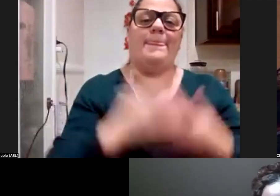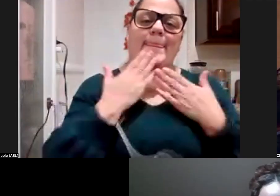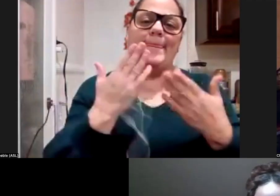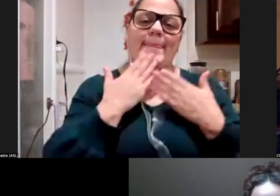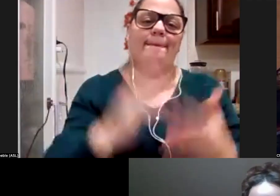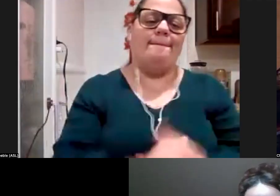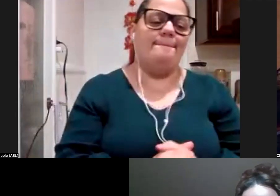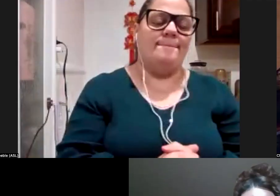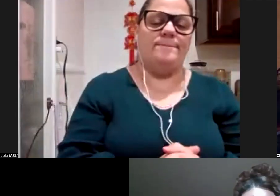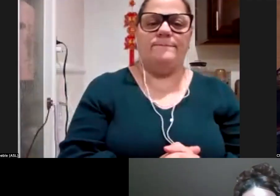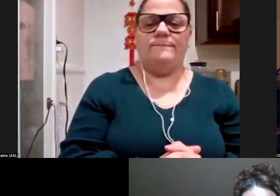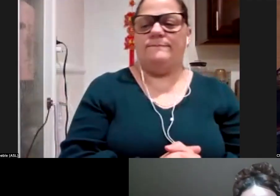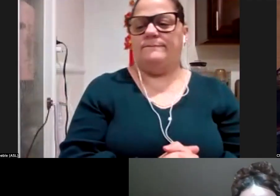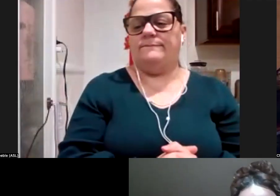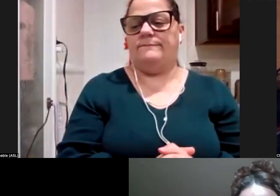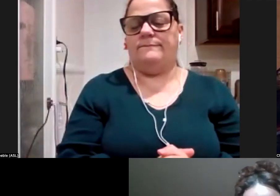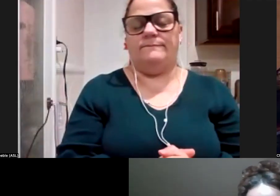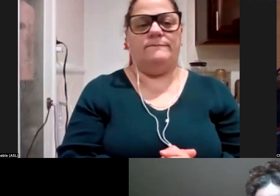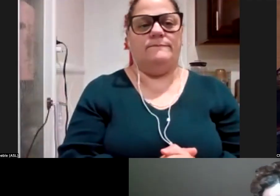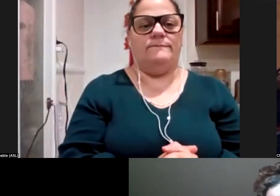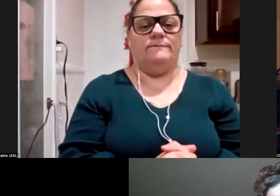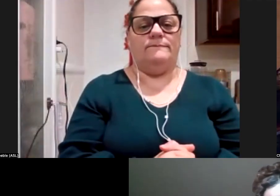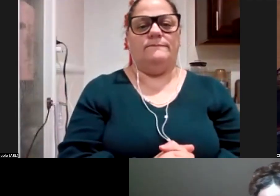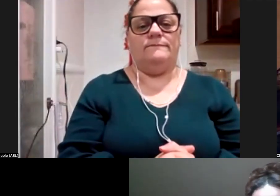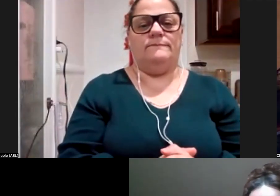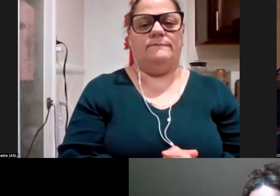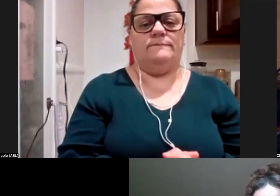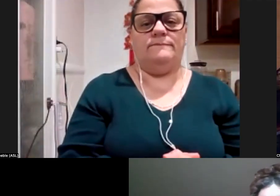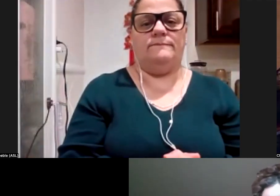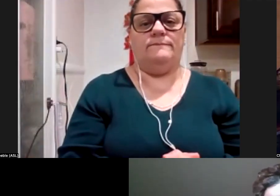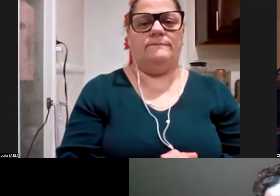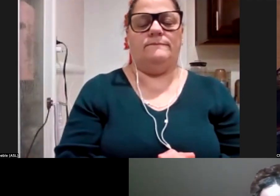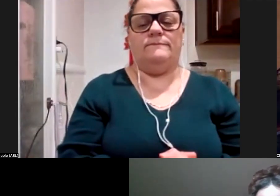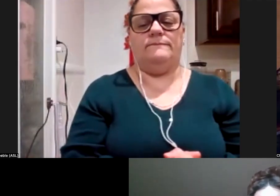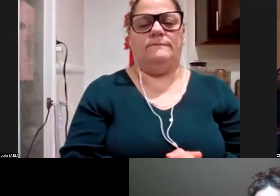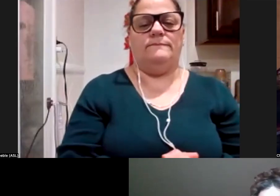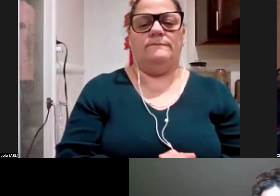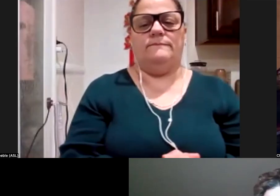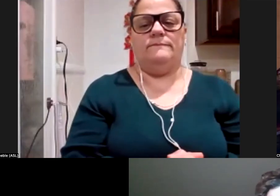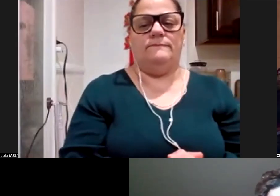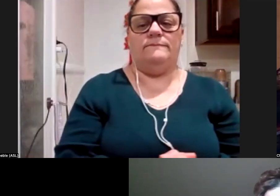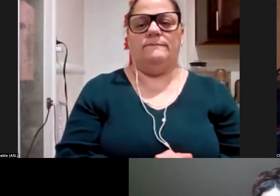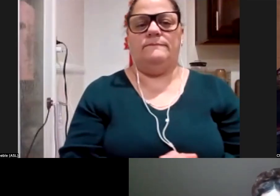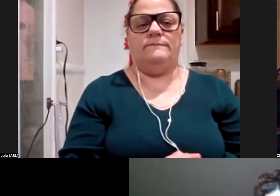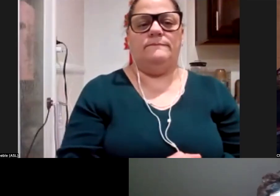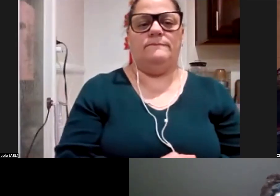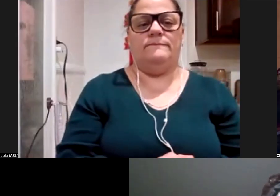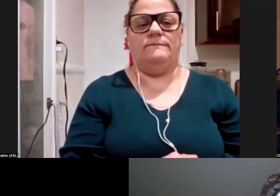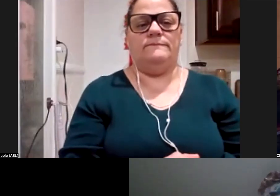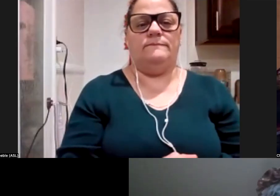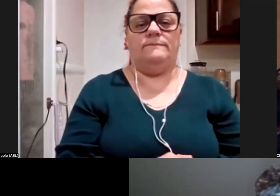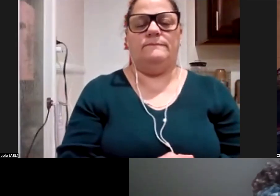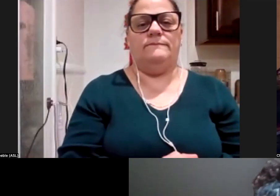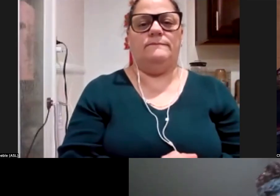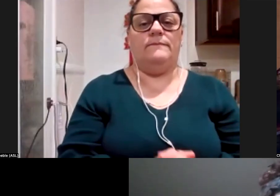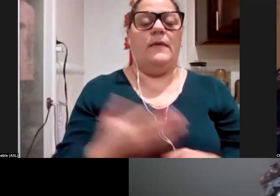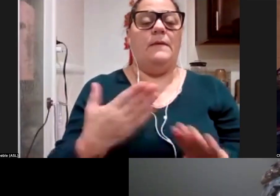[NATALIE] So, yeah. [SUSAN] Before we close, one thing I think